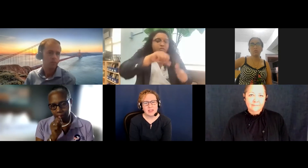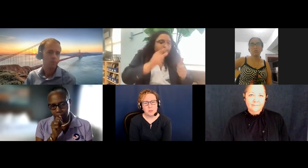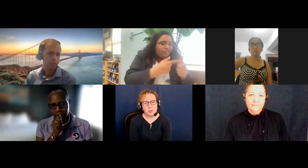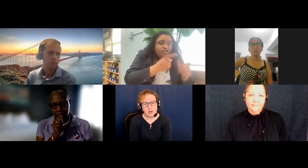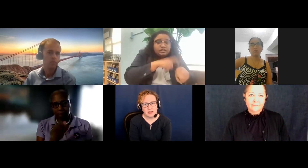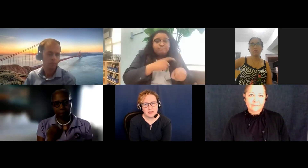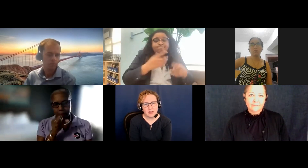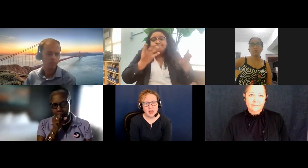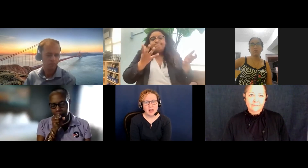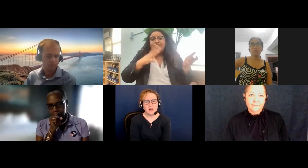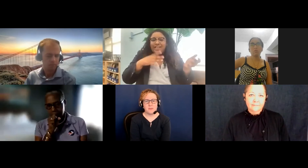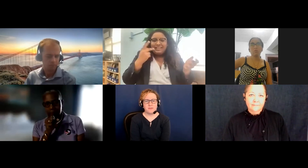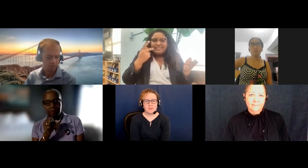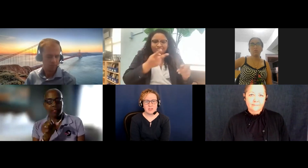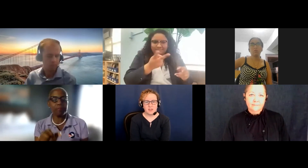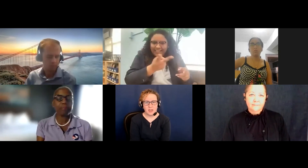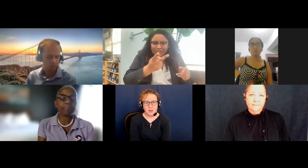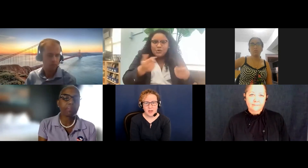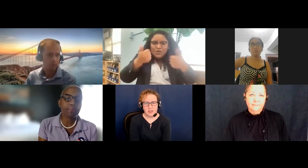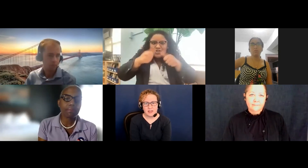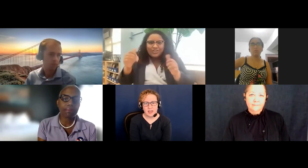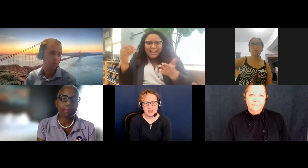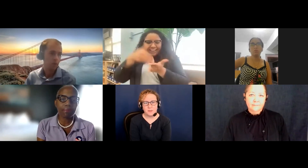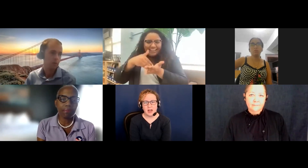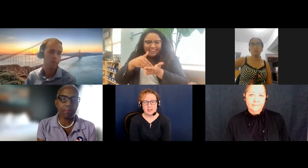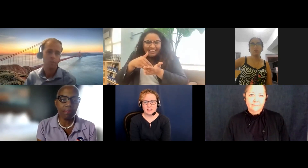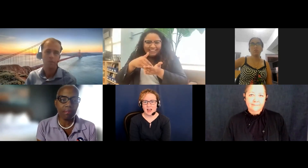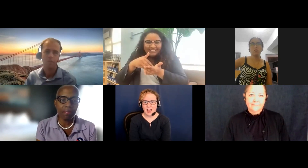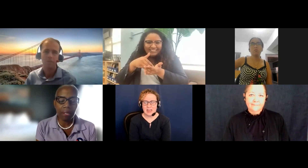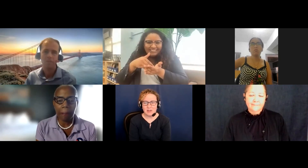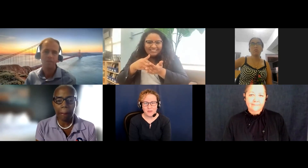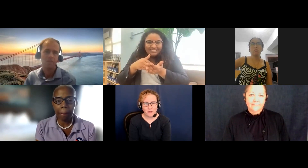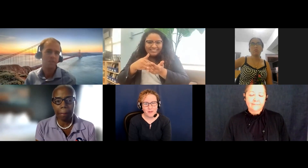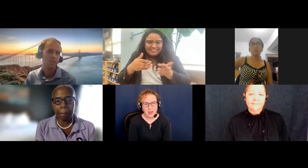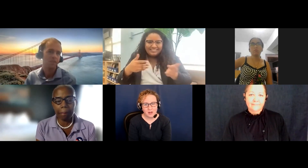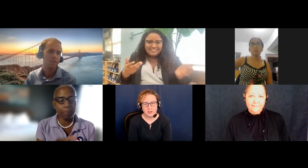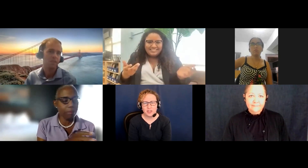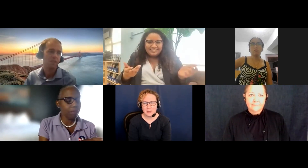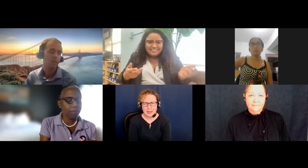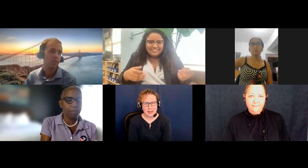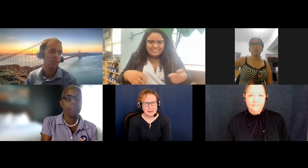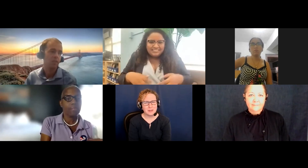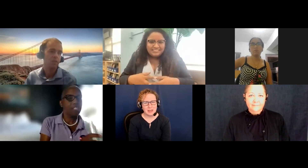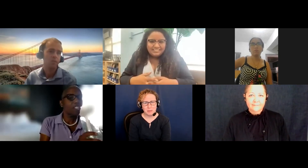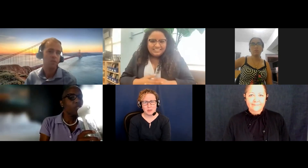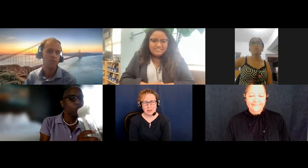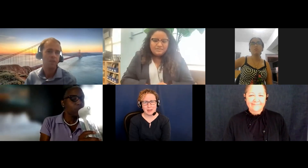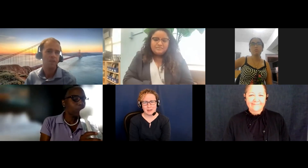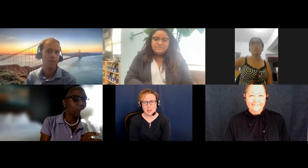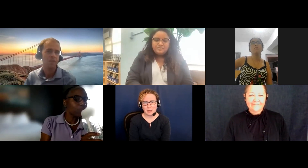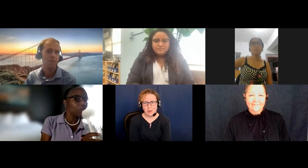is important to think about these things, but even if you fail, keep doing it and don't give up.